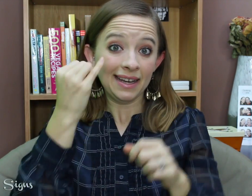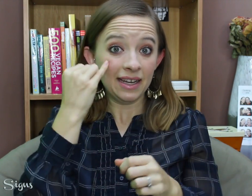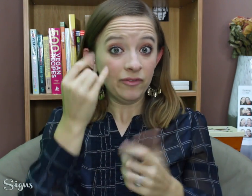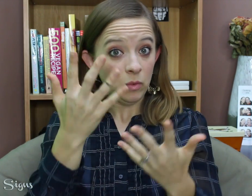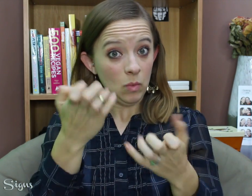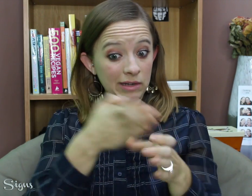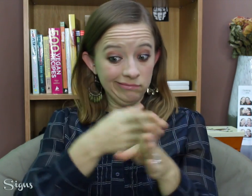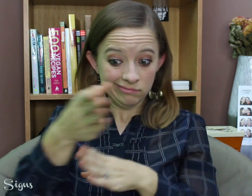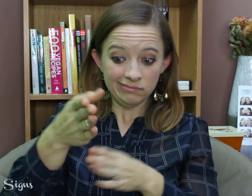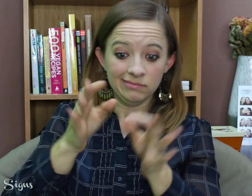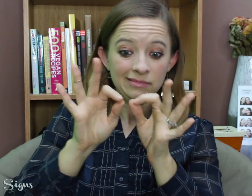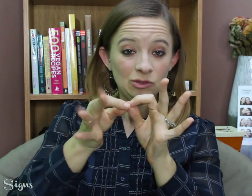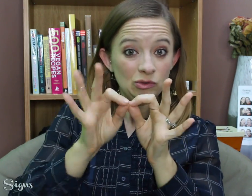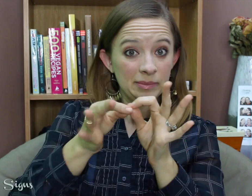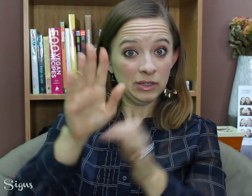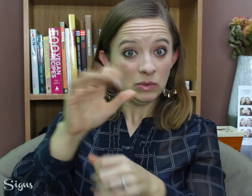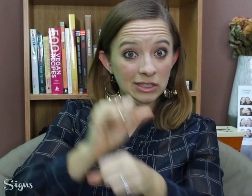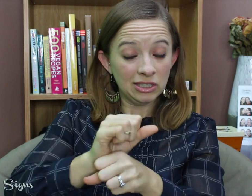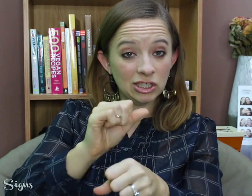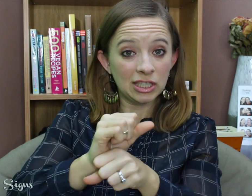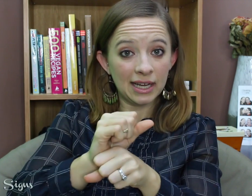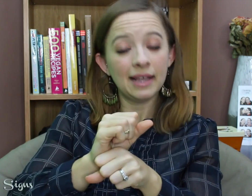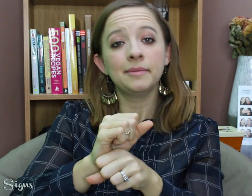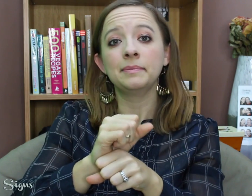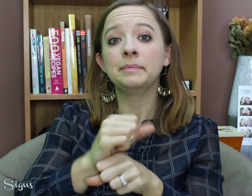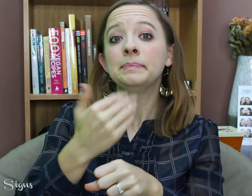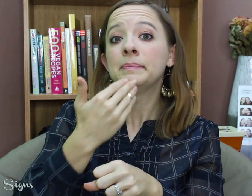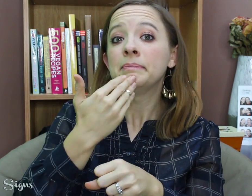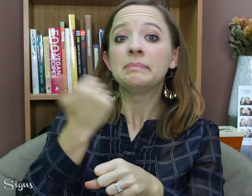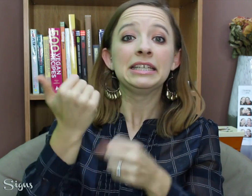again really it just depends. You know if you really want to